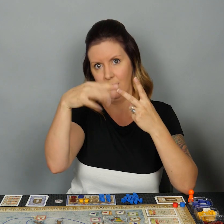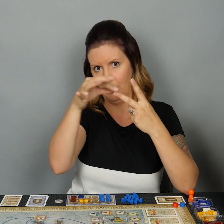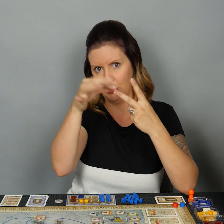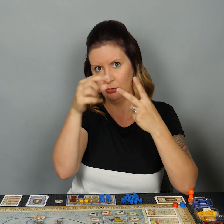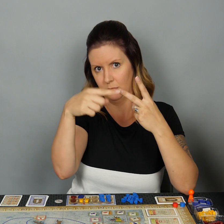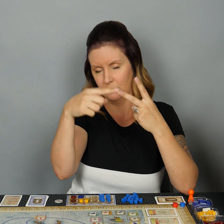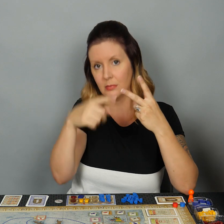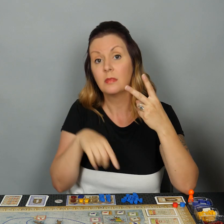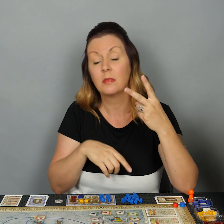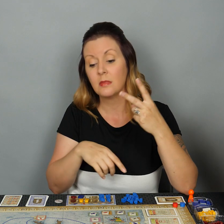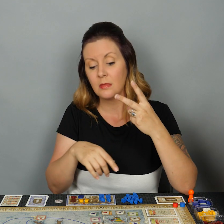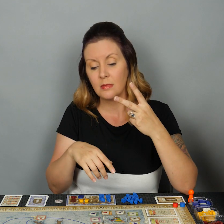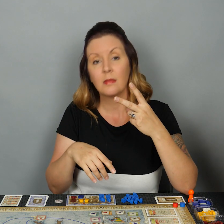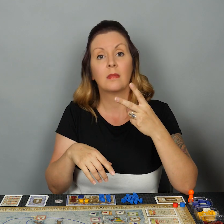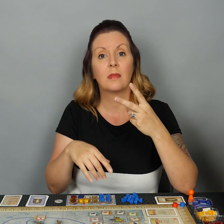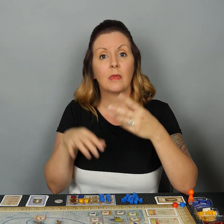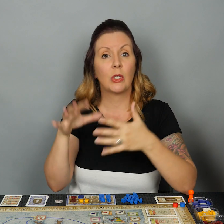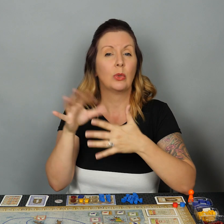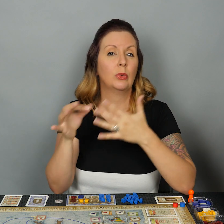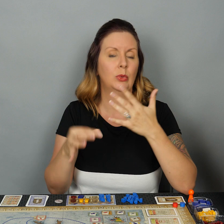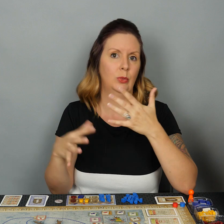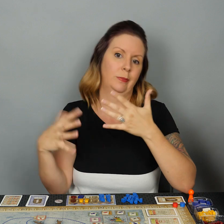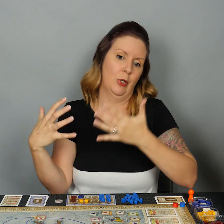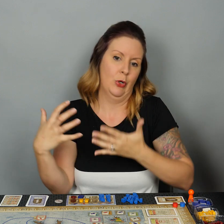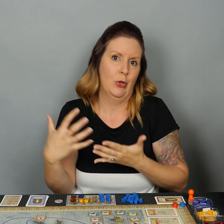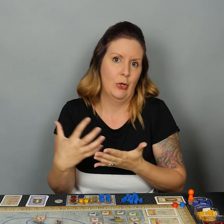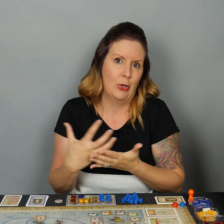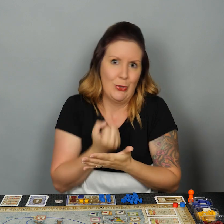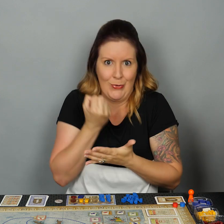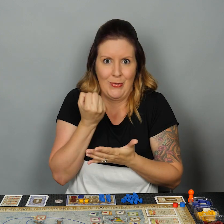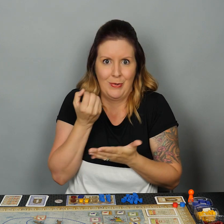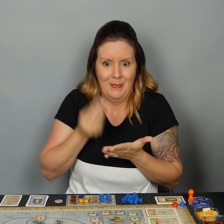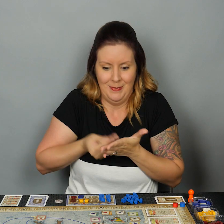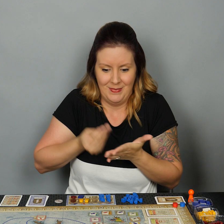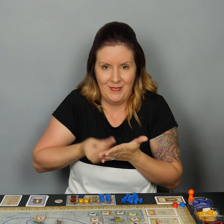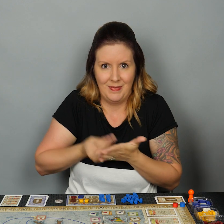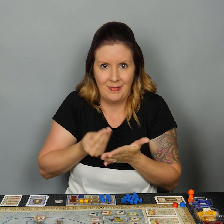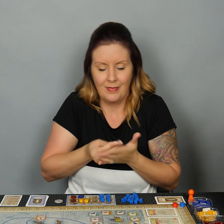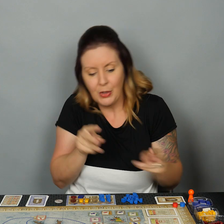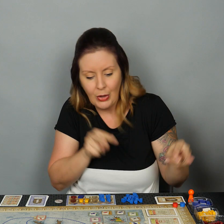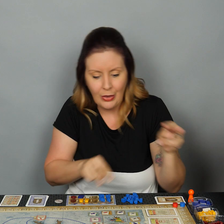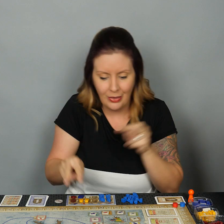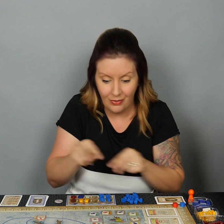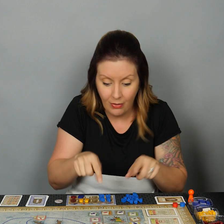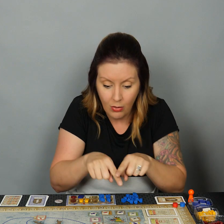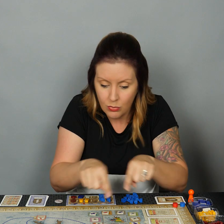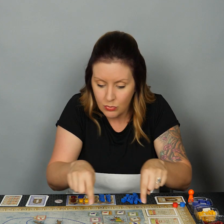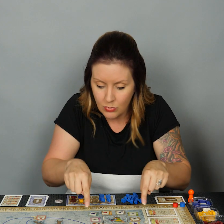Your other option is to choose to earn money instead.